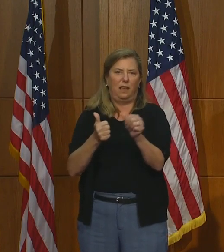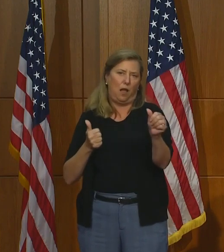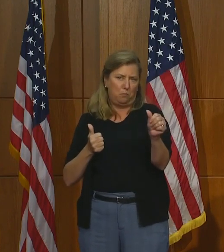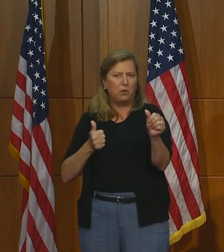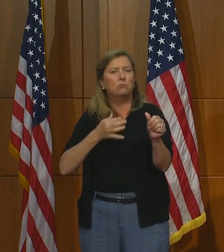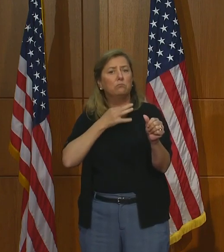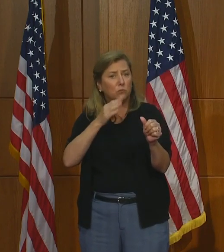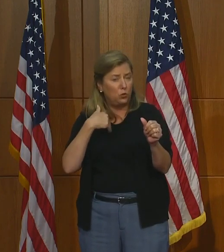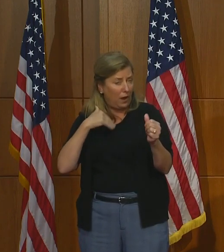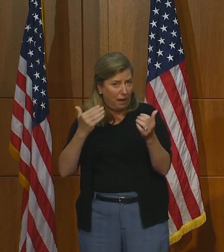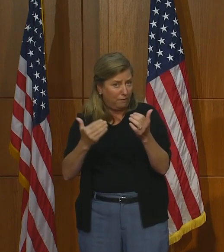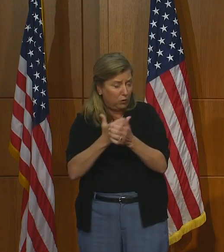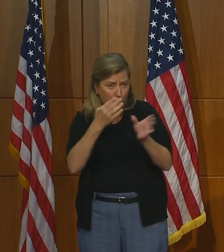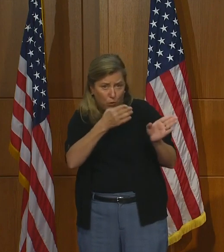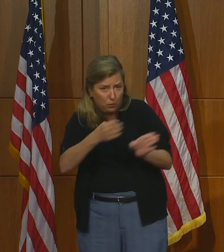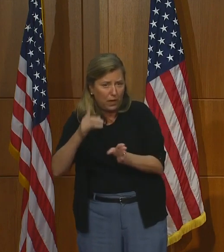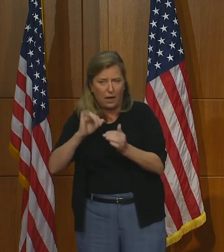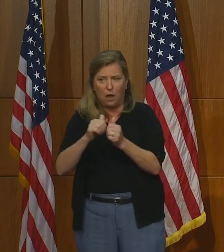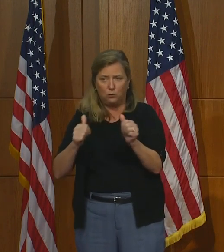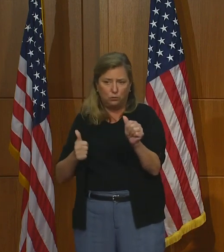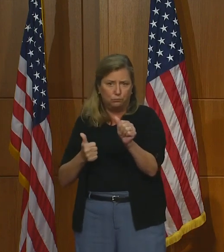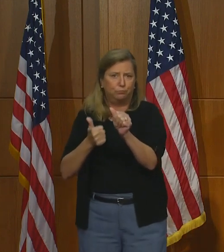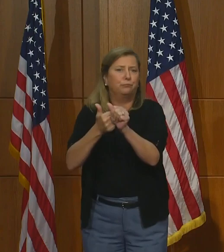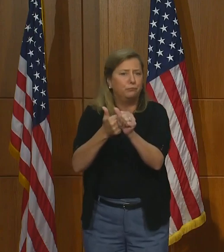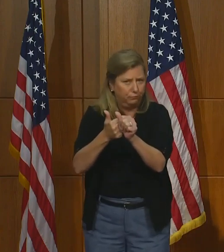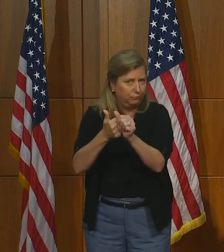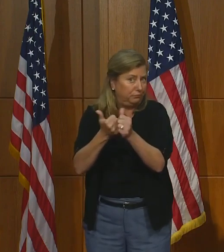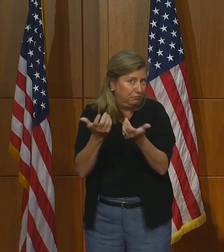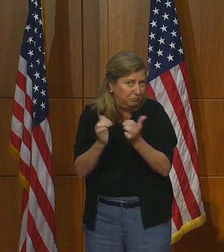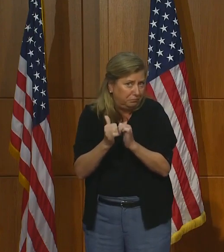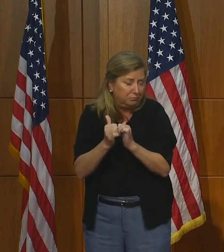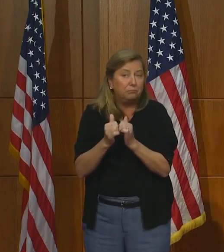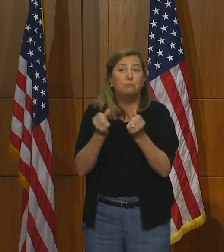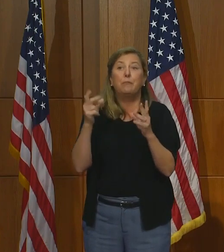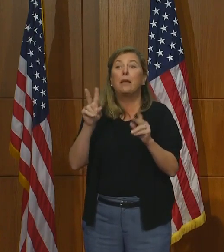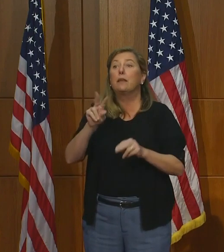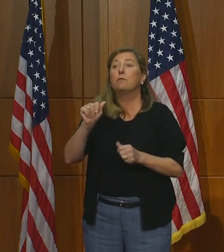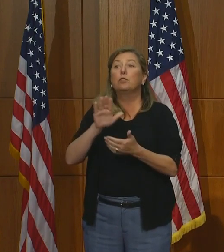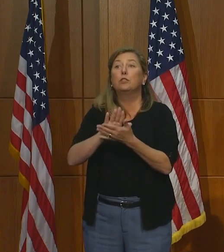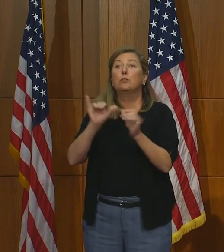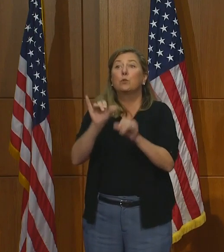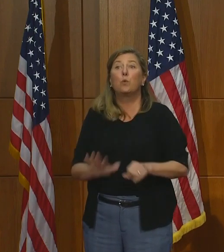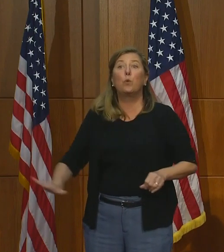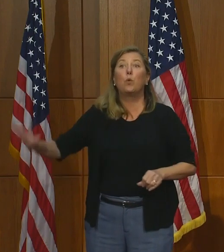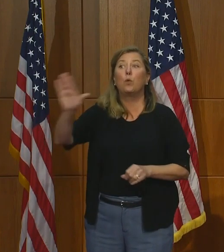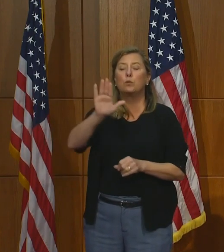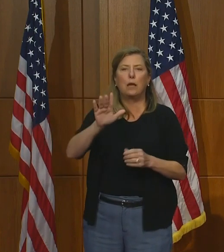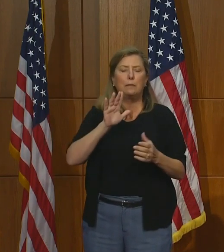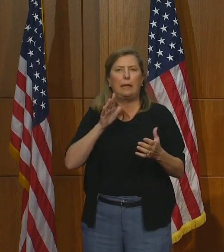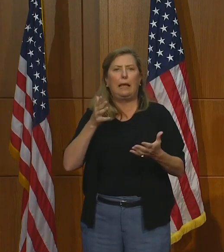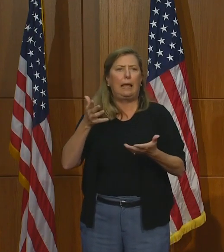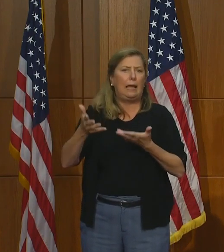ACHIEVEMENT GAP JUST WONDERING IF HE HAD. SOME NEW PLAYERS- TO